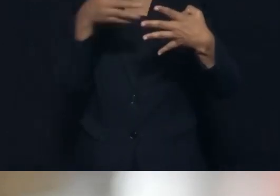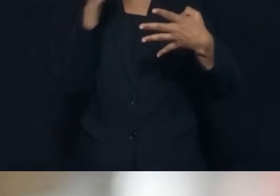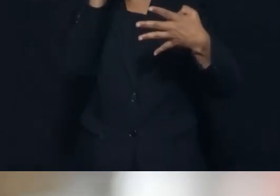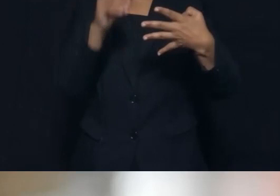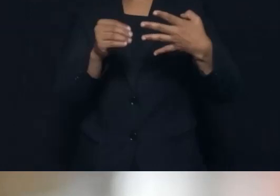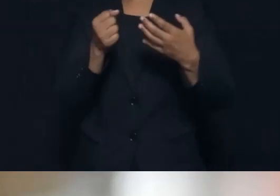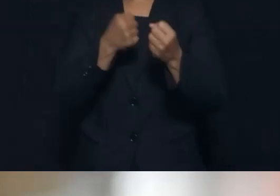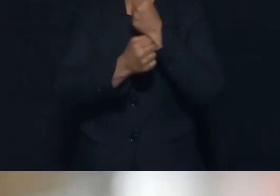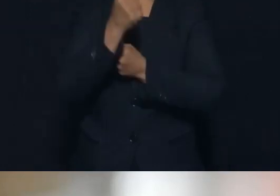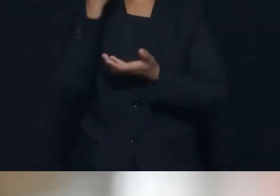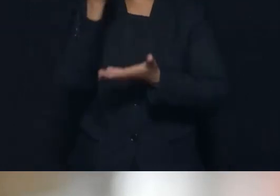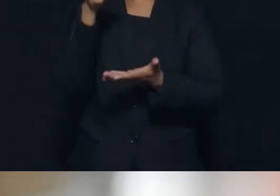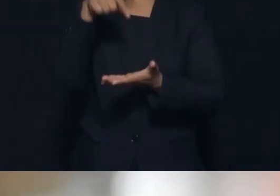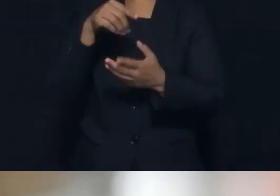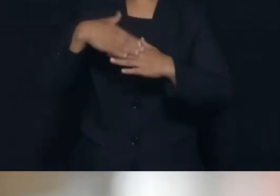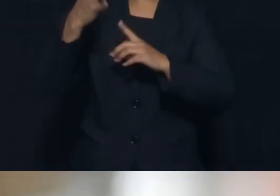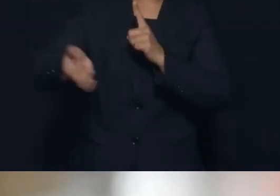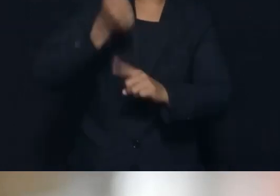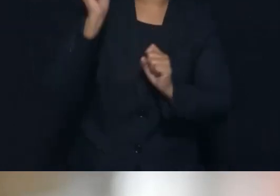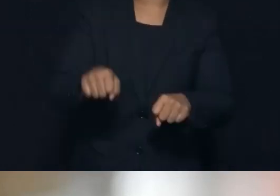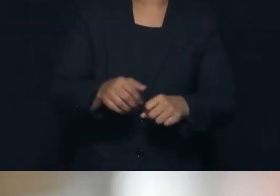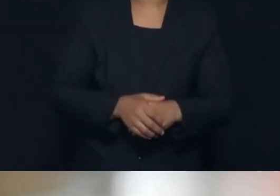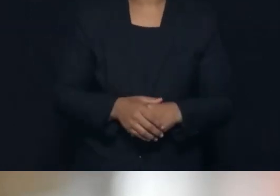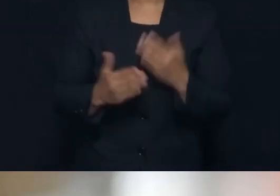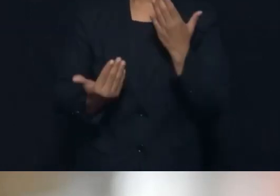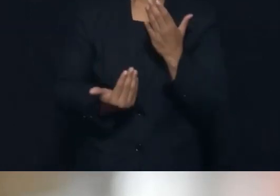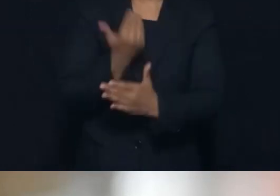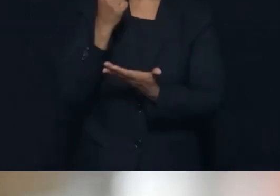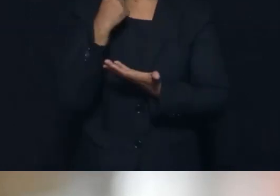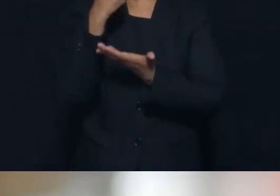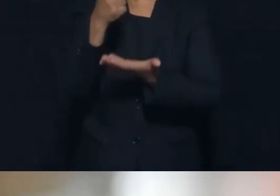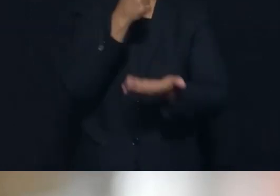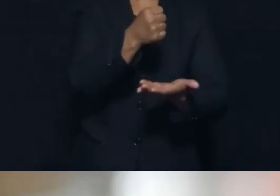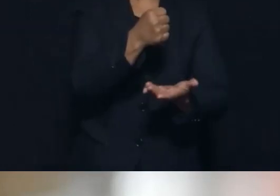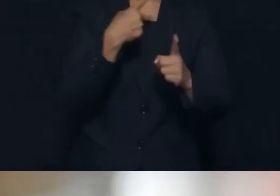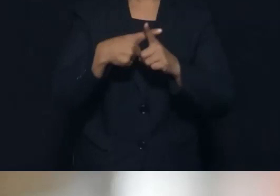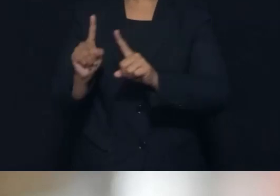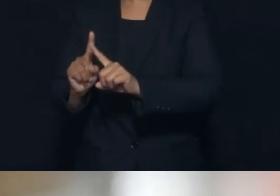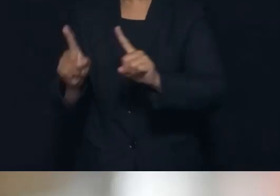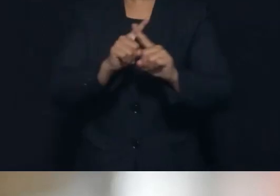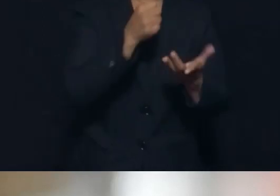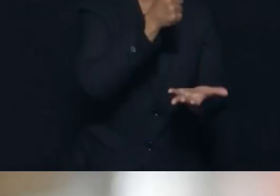of technology, assistive technology and mainstream technology. In the accessibility act we have provisions and they our unique and advanced requiring